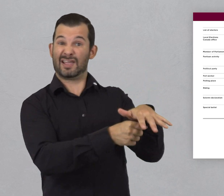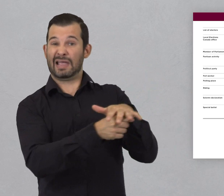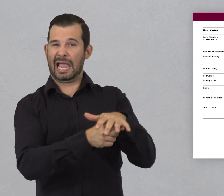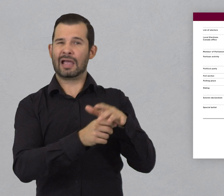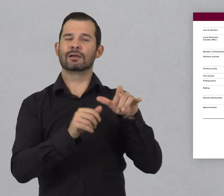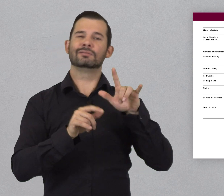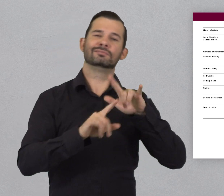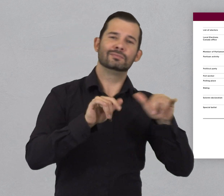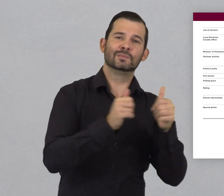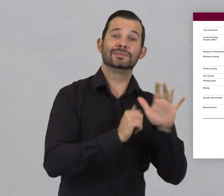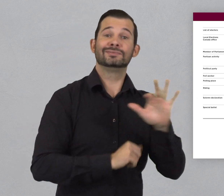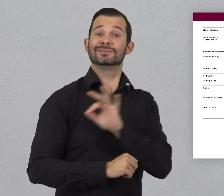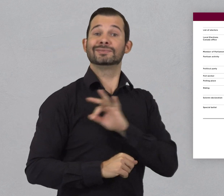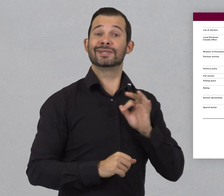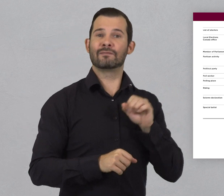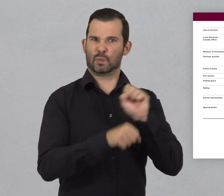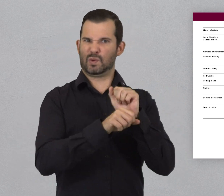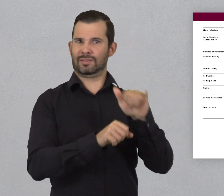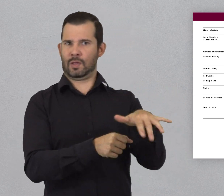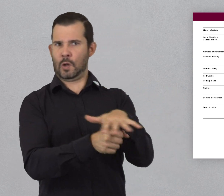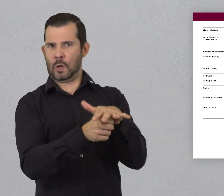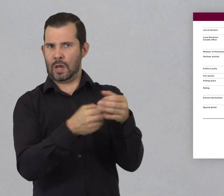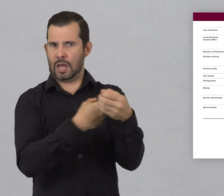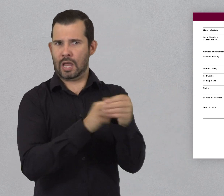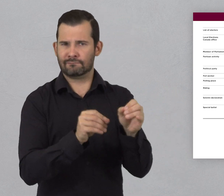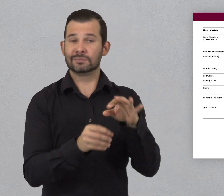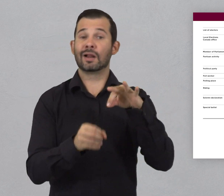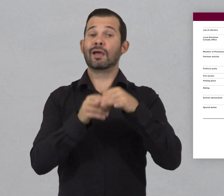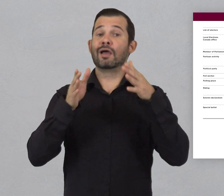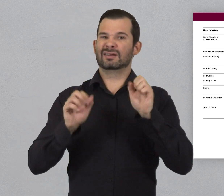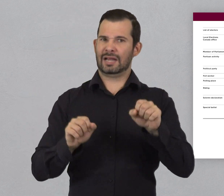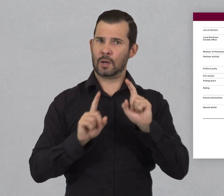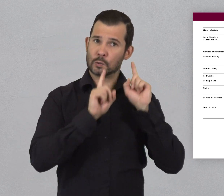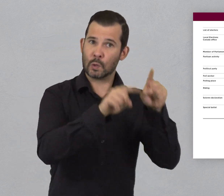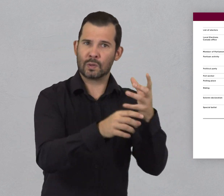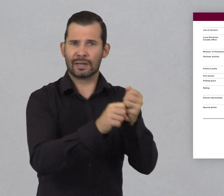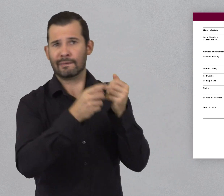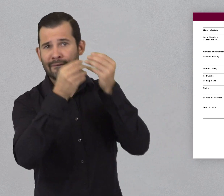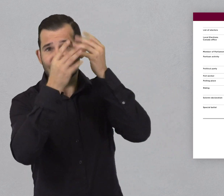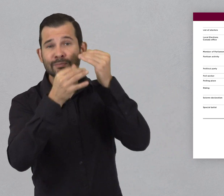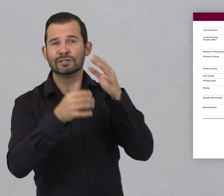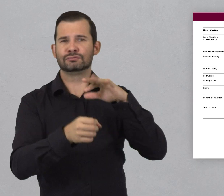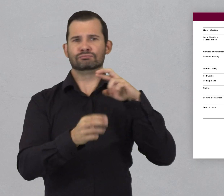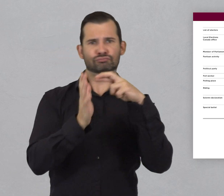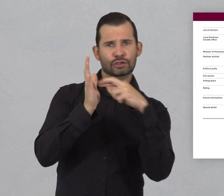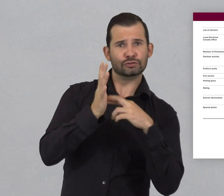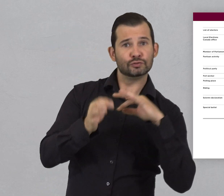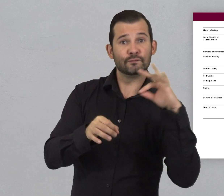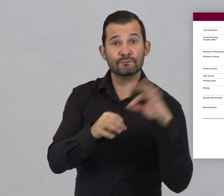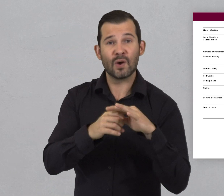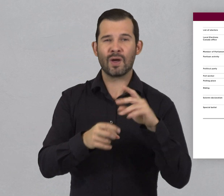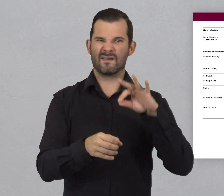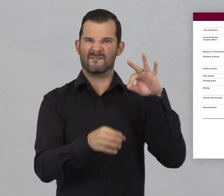riding, along with their staff, work at the local office. Electors can go there to get information,